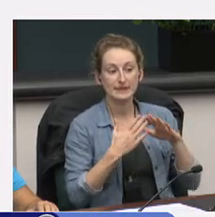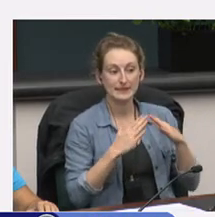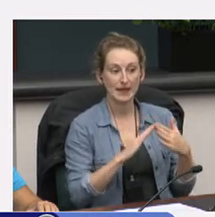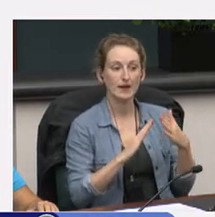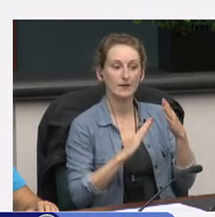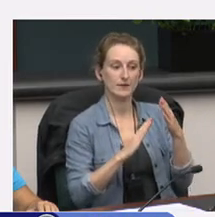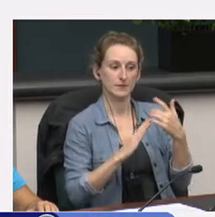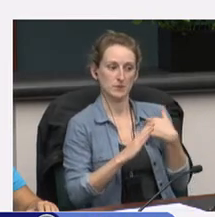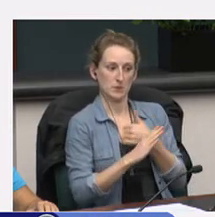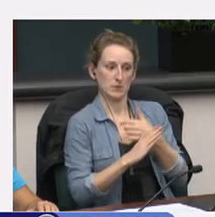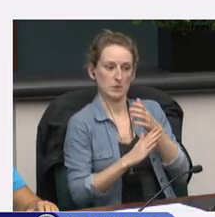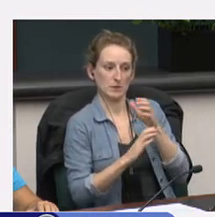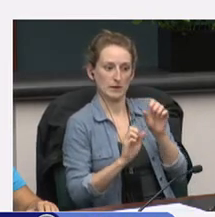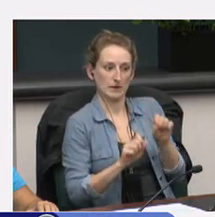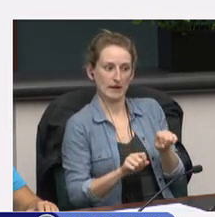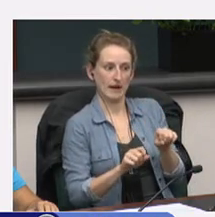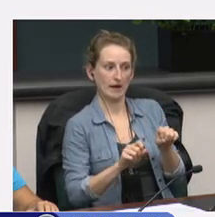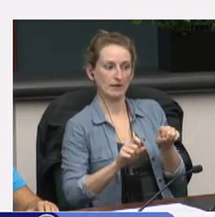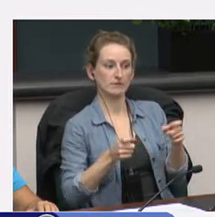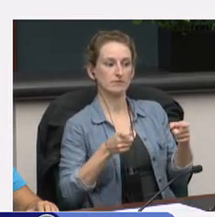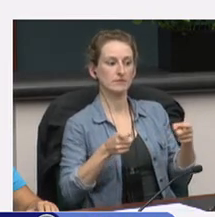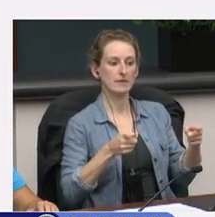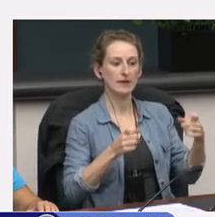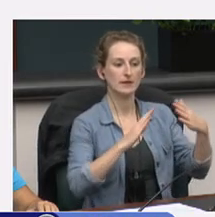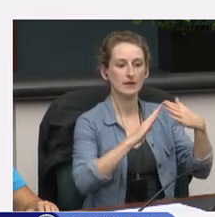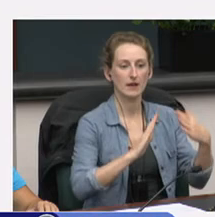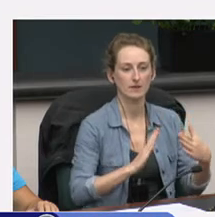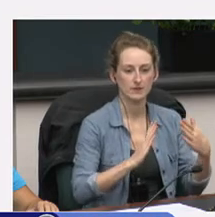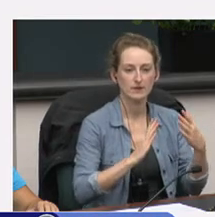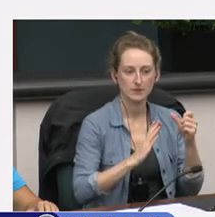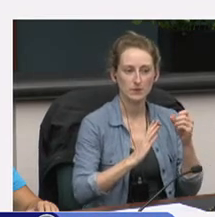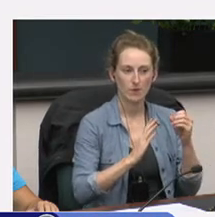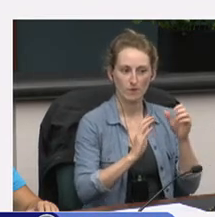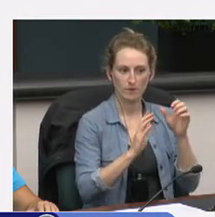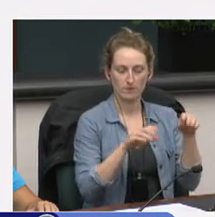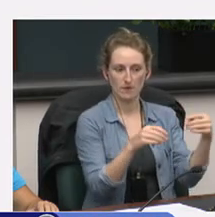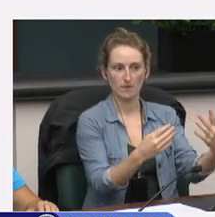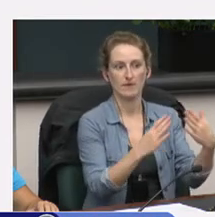might have on affordable housing so that there's an opportunity for contributing